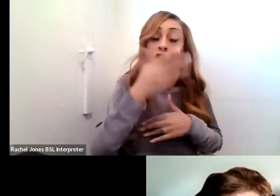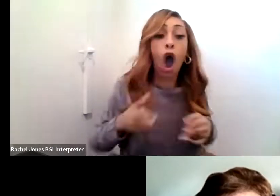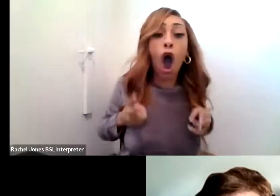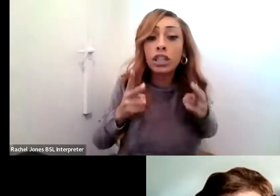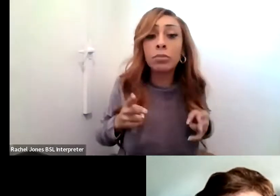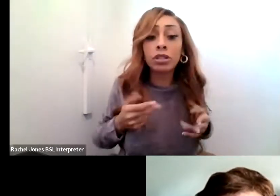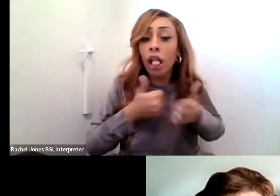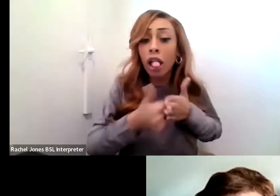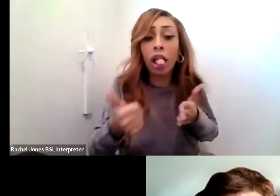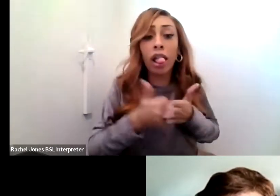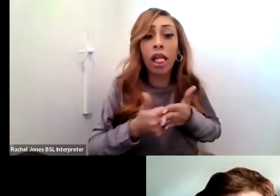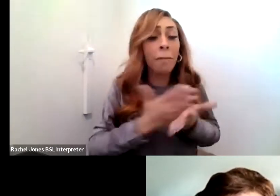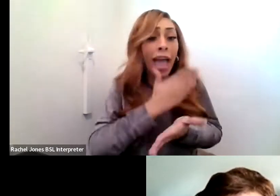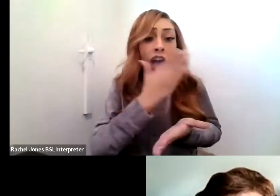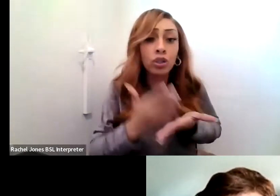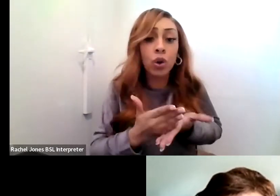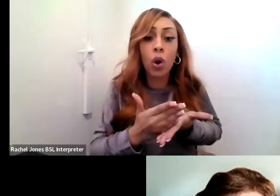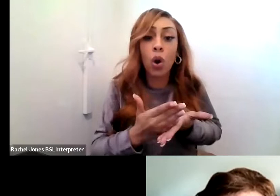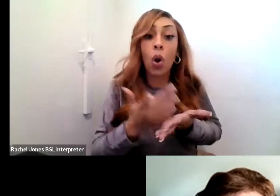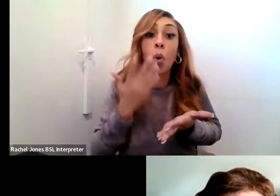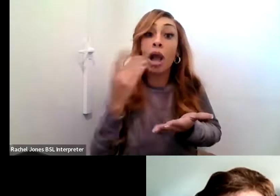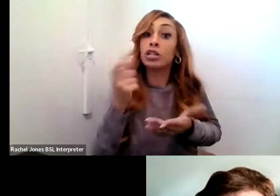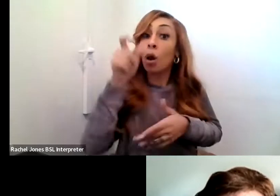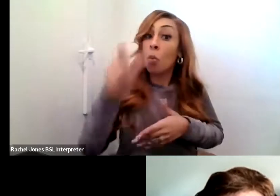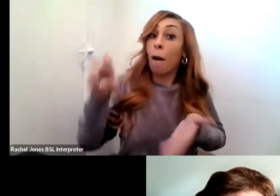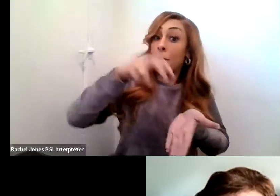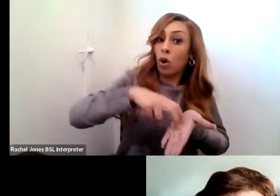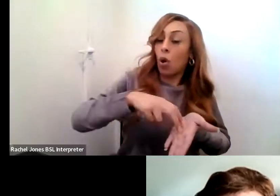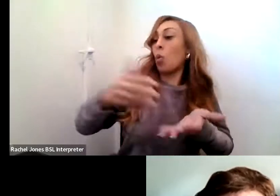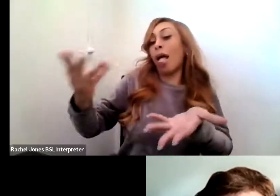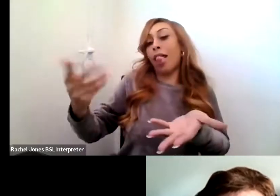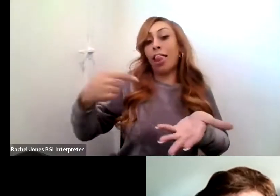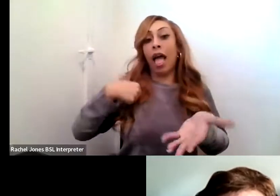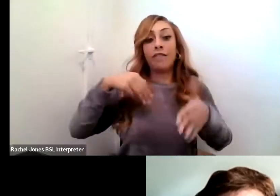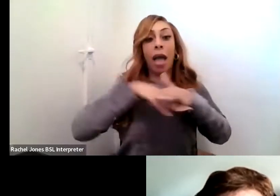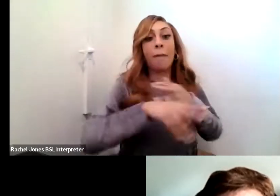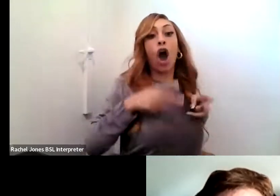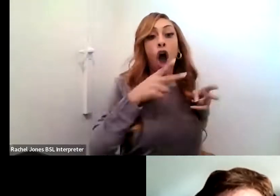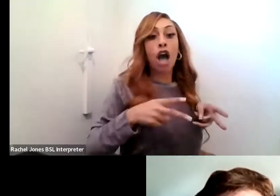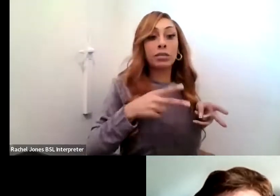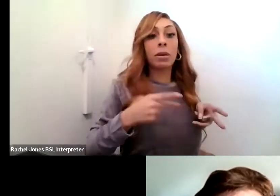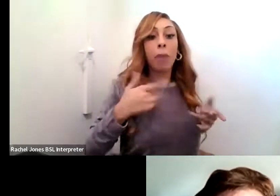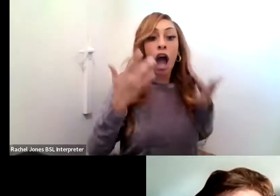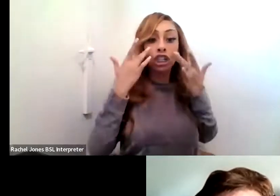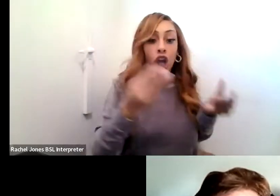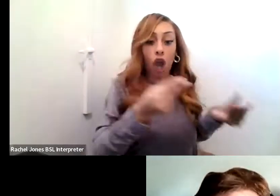and I need to make sure, when someone books me, that I can say: well, if I'm in hospital, my show can come without me.